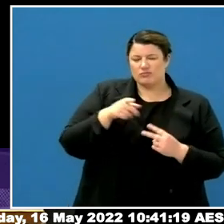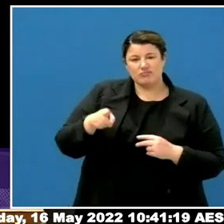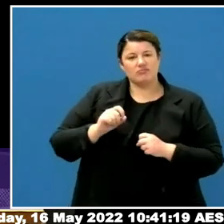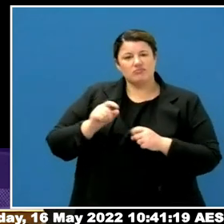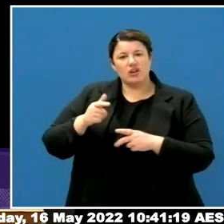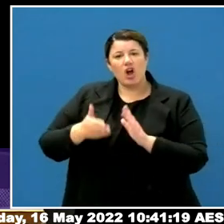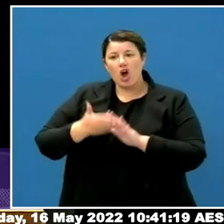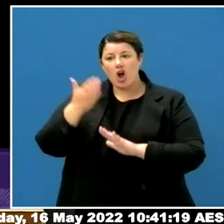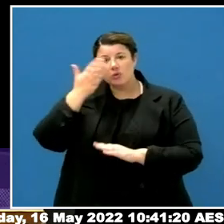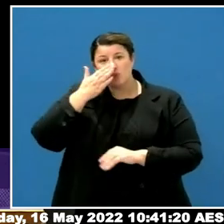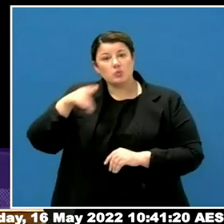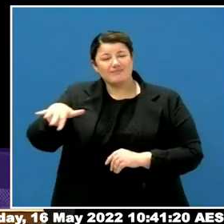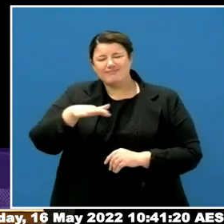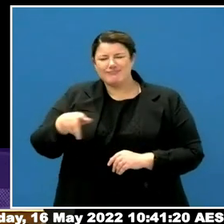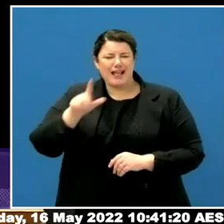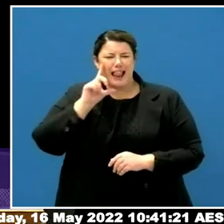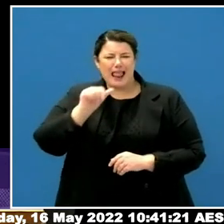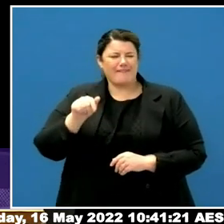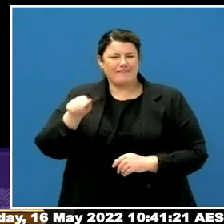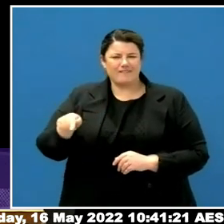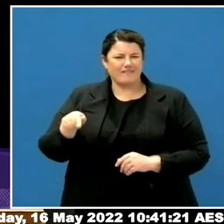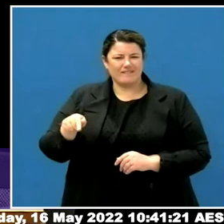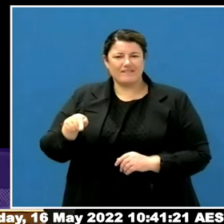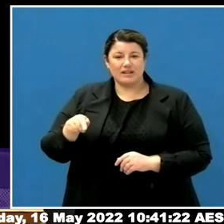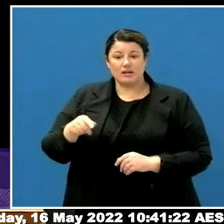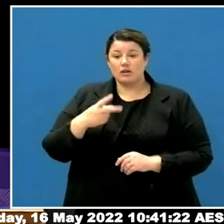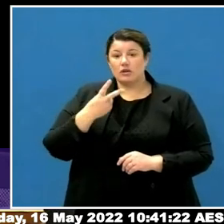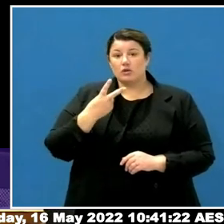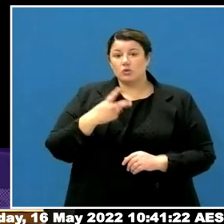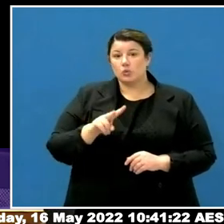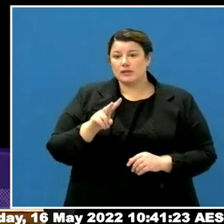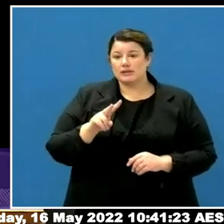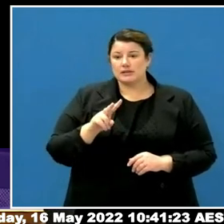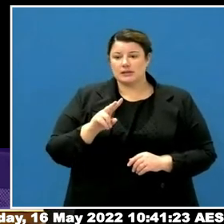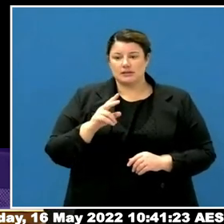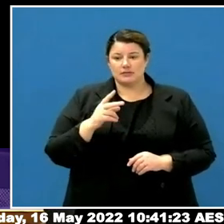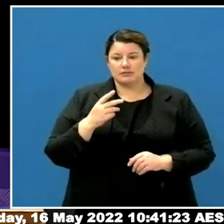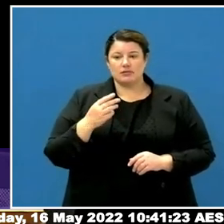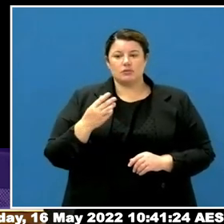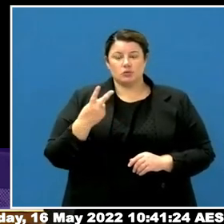which he loved. In 2020 when he was finishing up at school, the family began